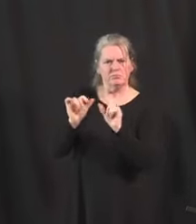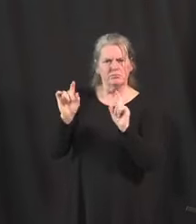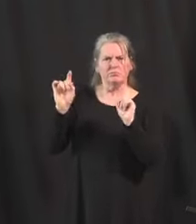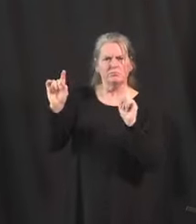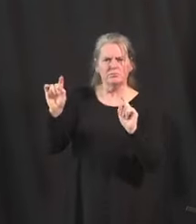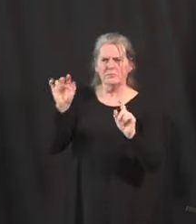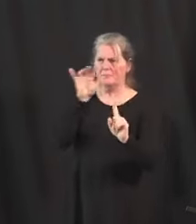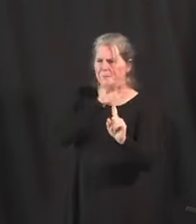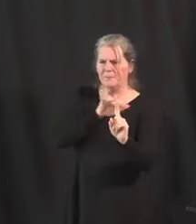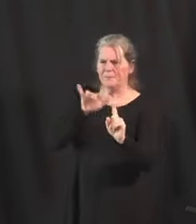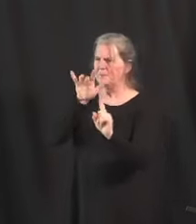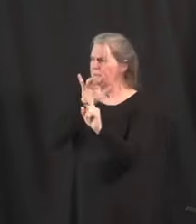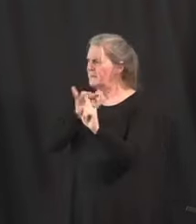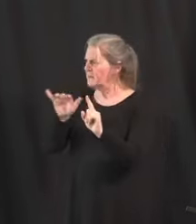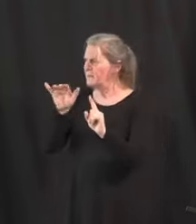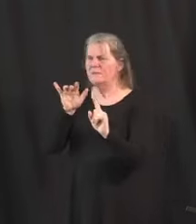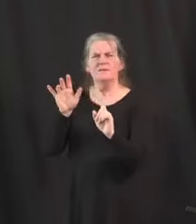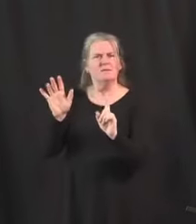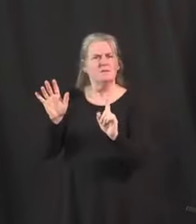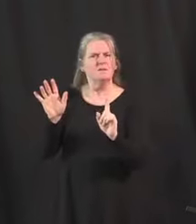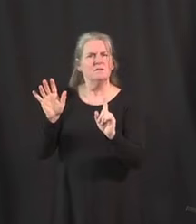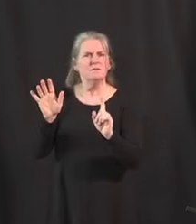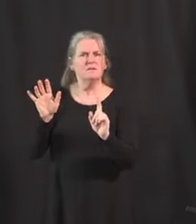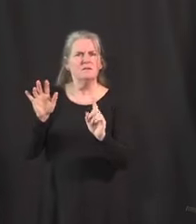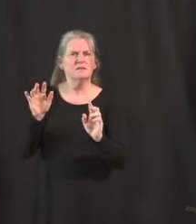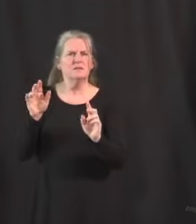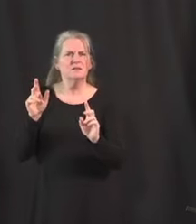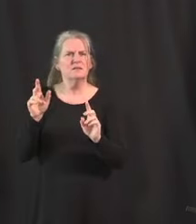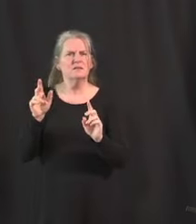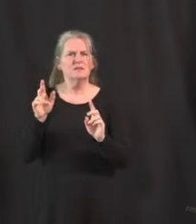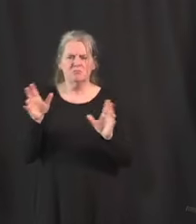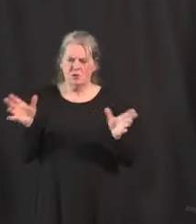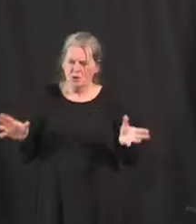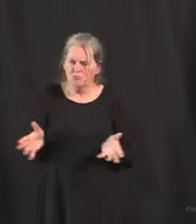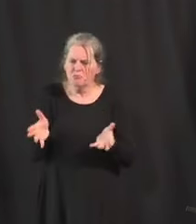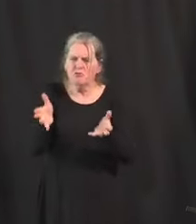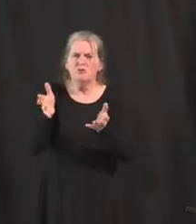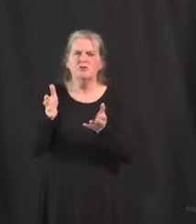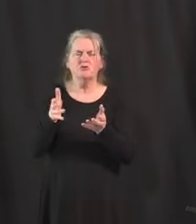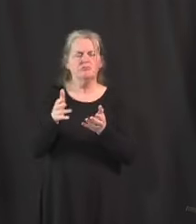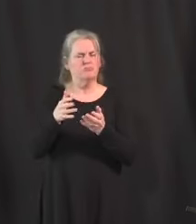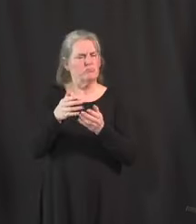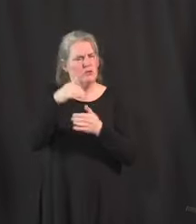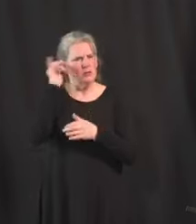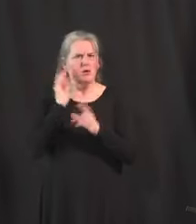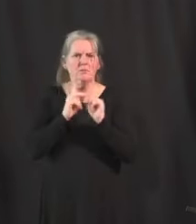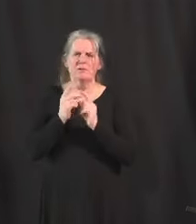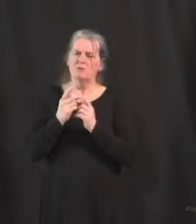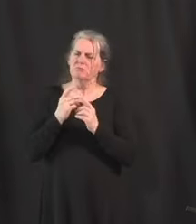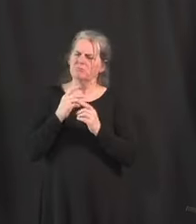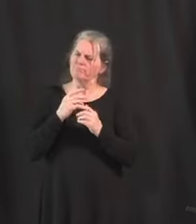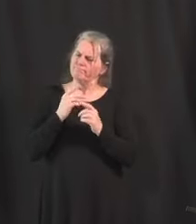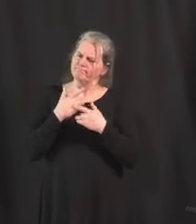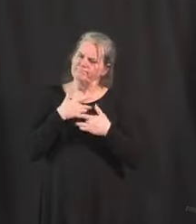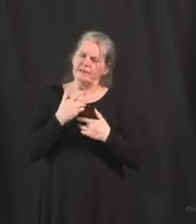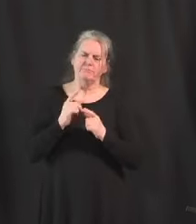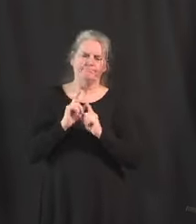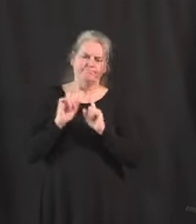CONTINUAL ENCOURAGING OF PEOPLE AND POINTING OUT THE RATIONALE